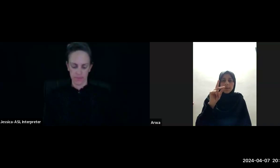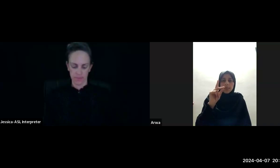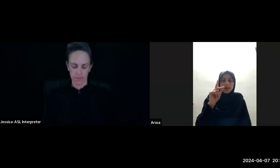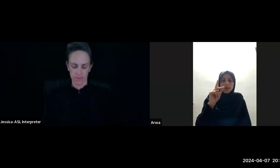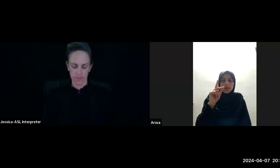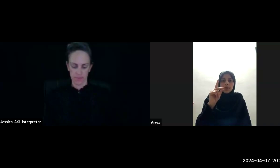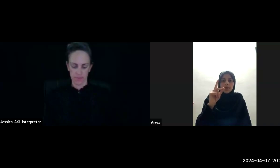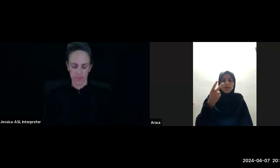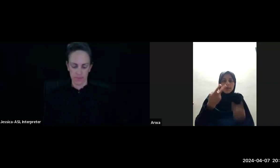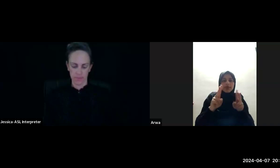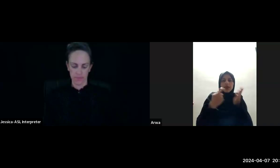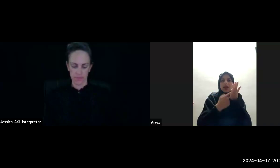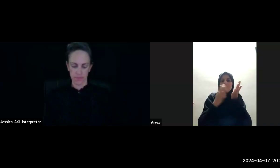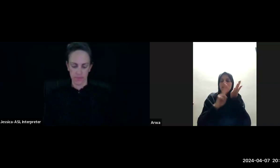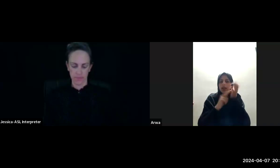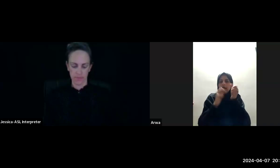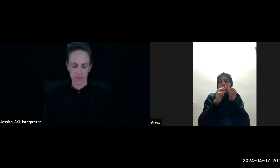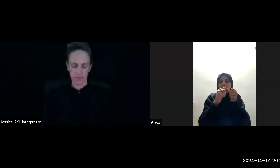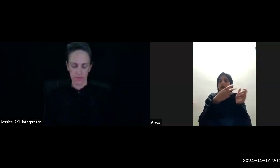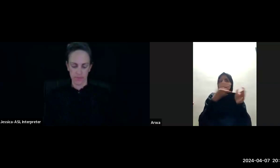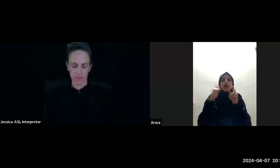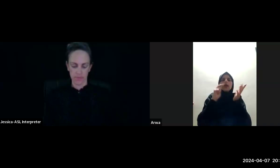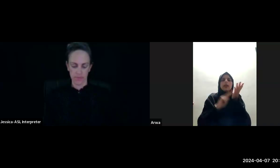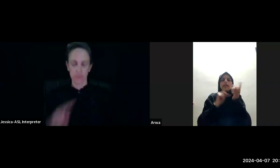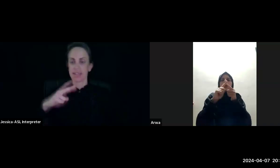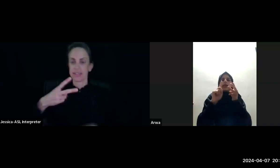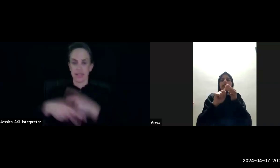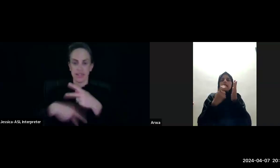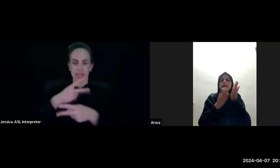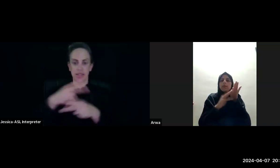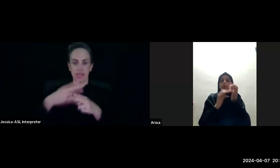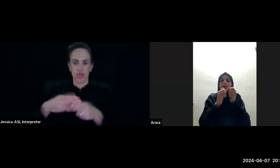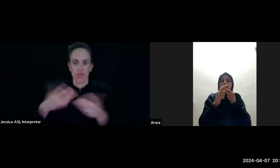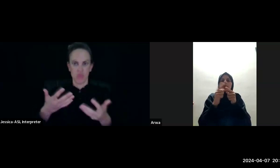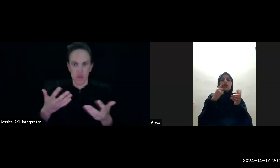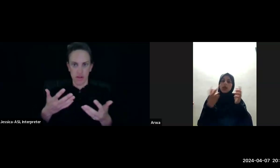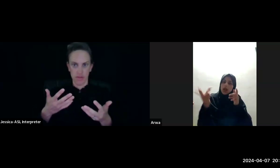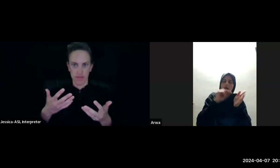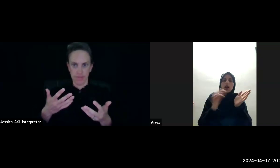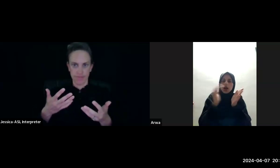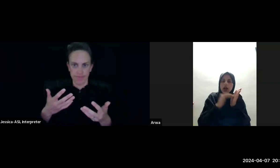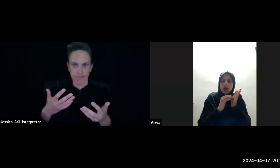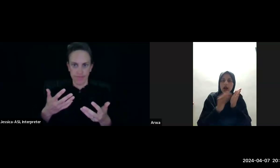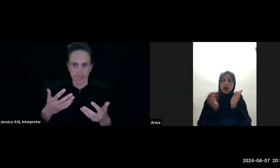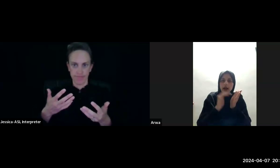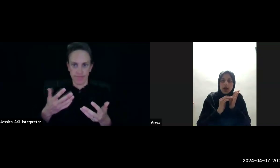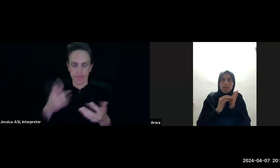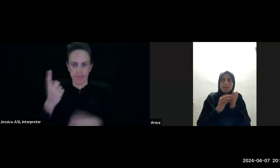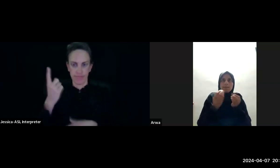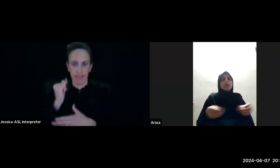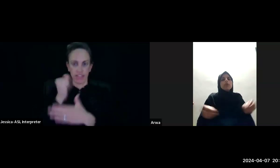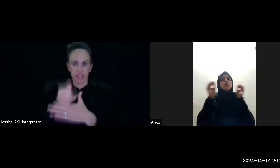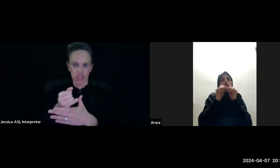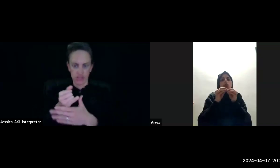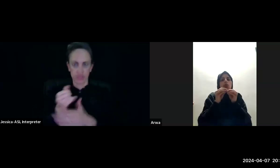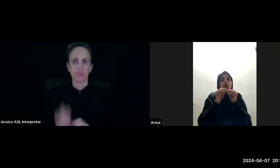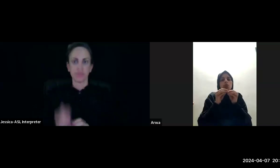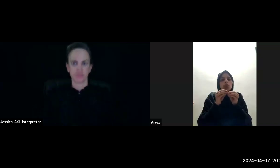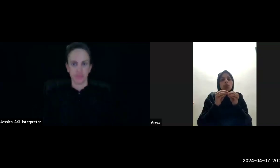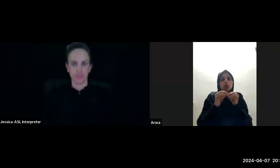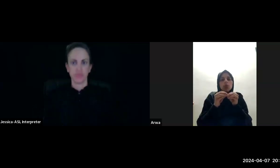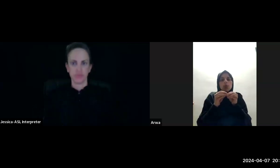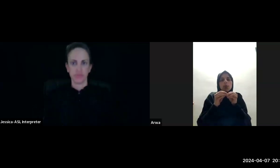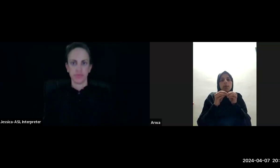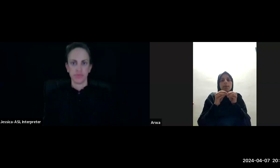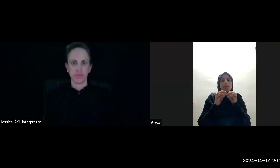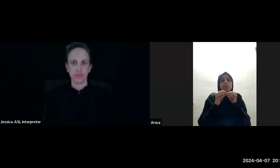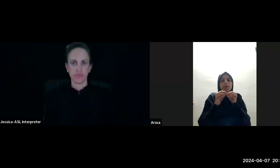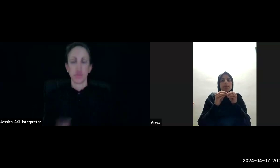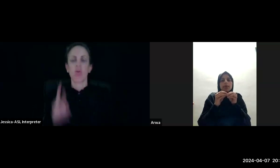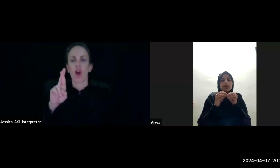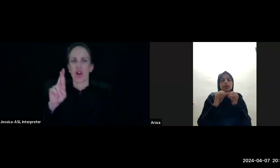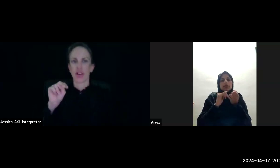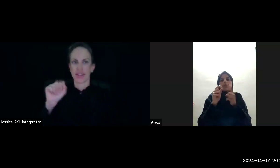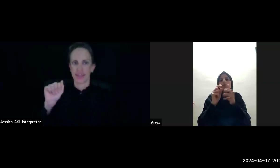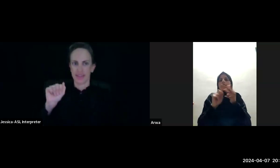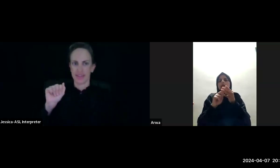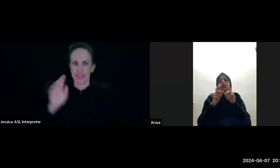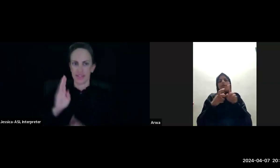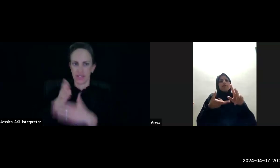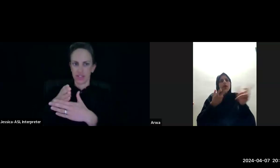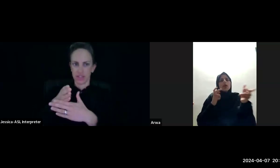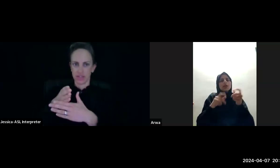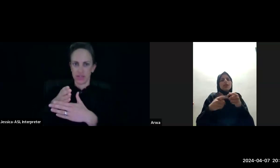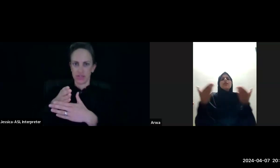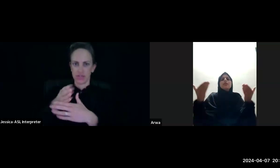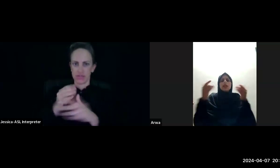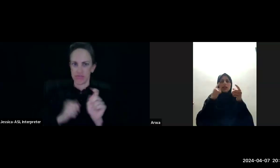as RNA interventions. again that is uh picking up much more um speed and traction compared to DNA